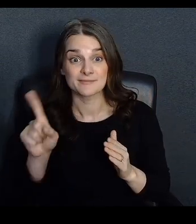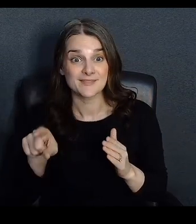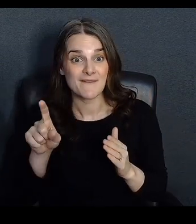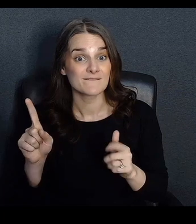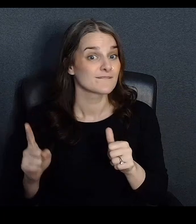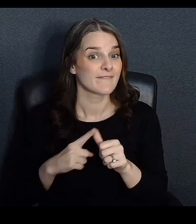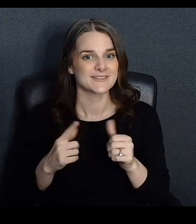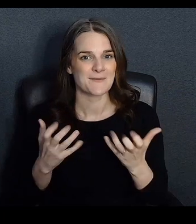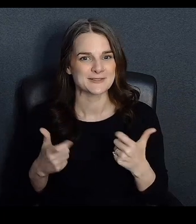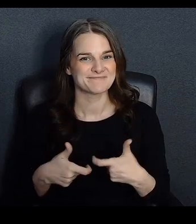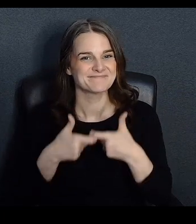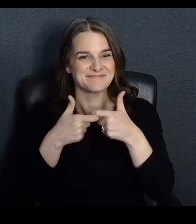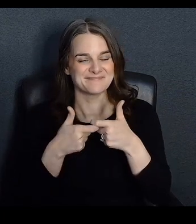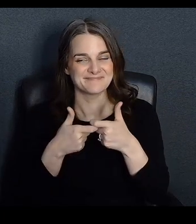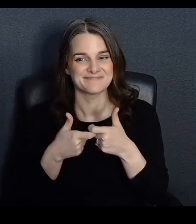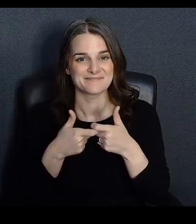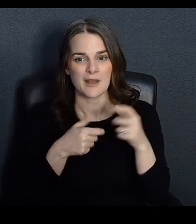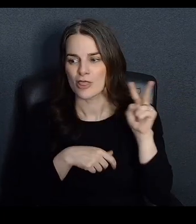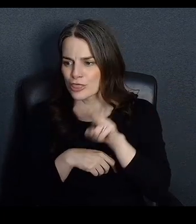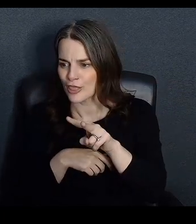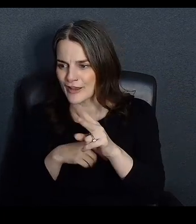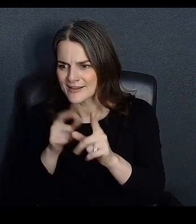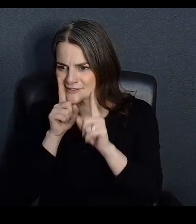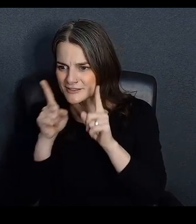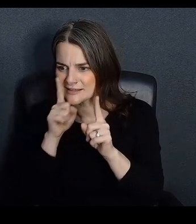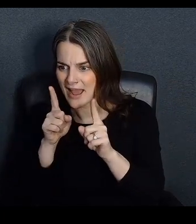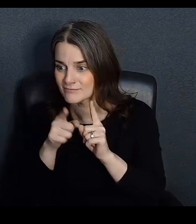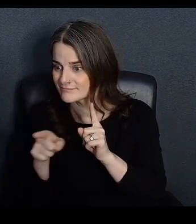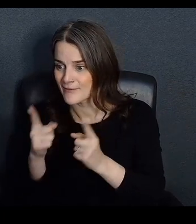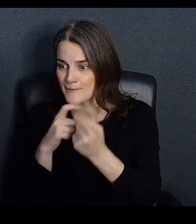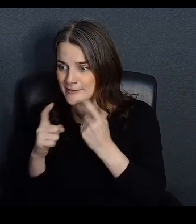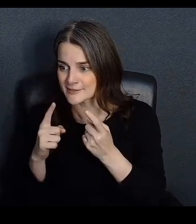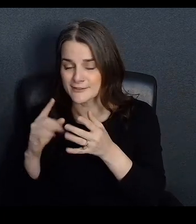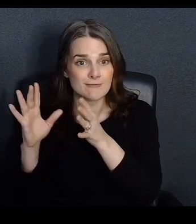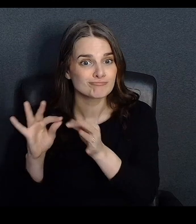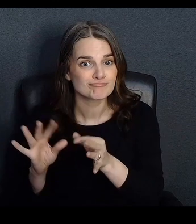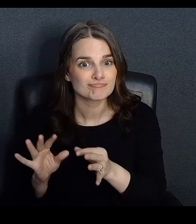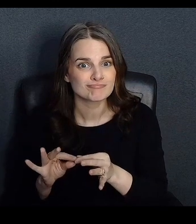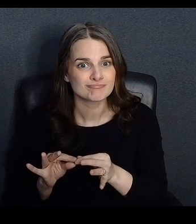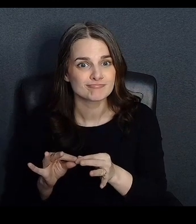But first, I want to pause and head over to the chat, and see if we have questions or comments.